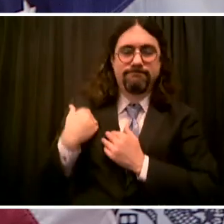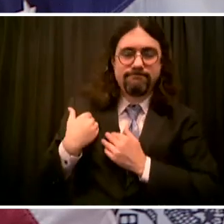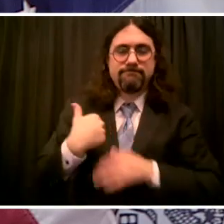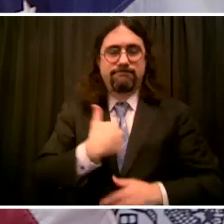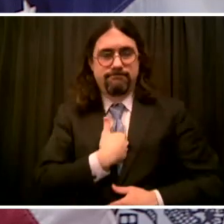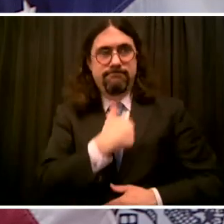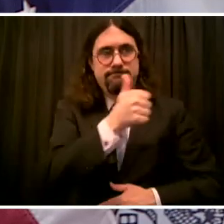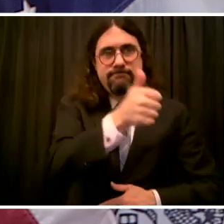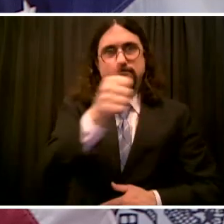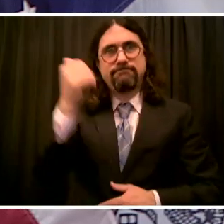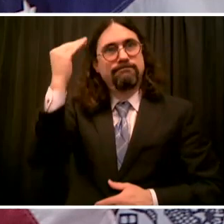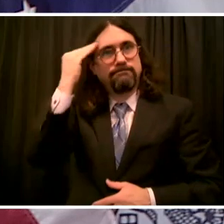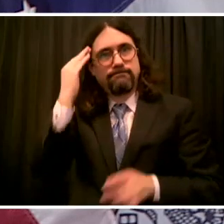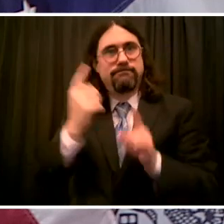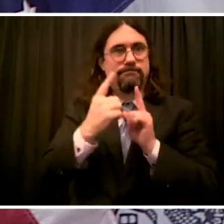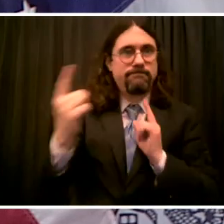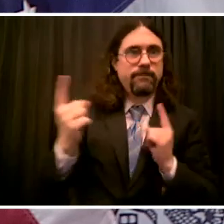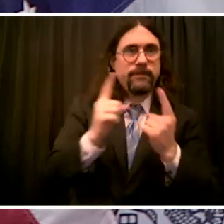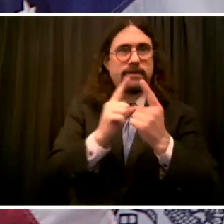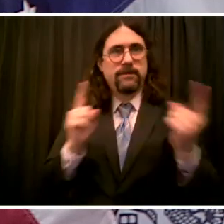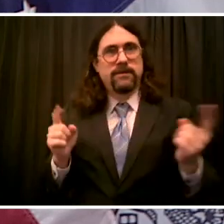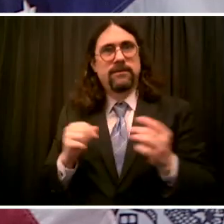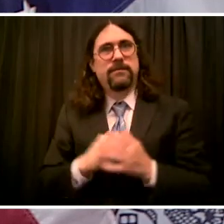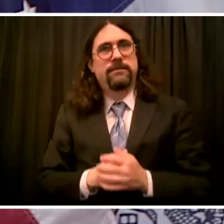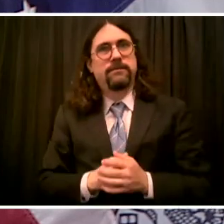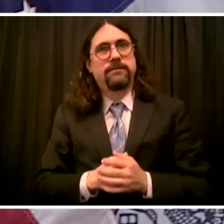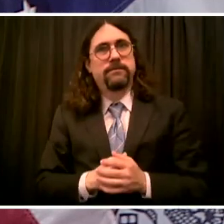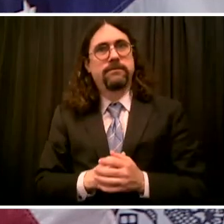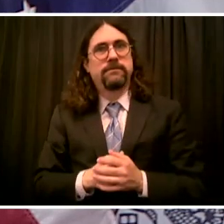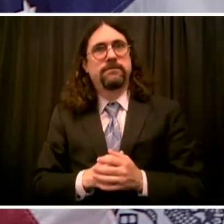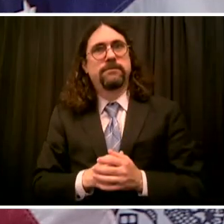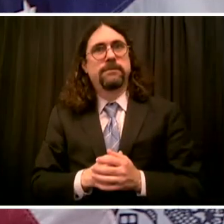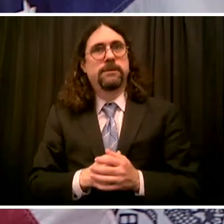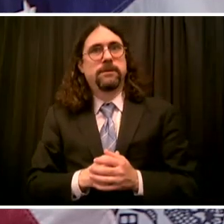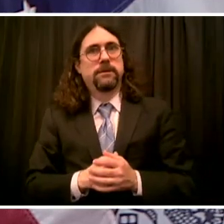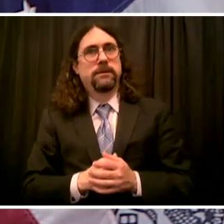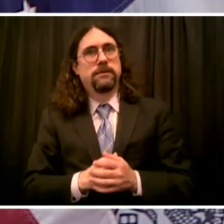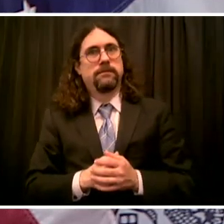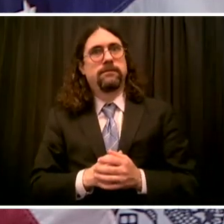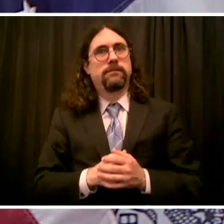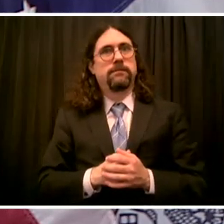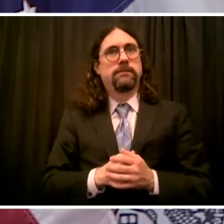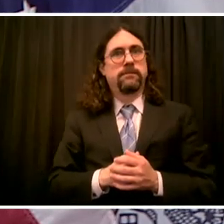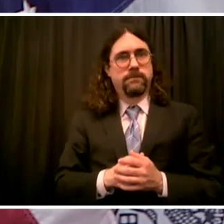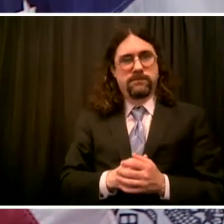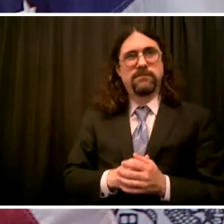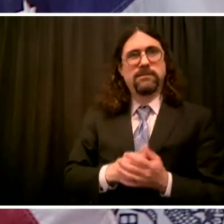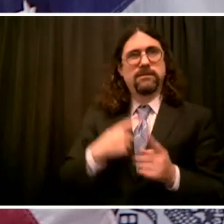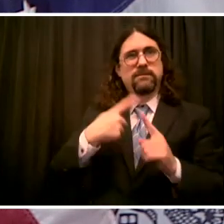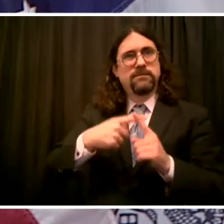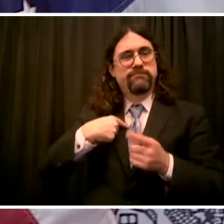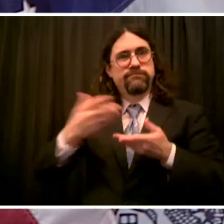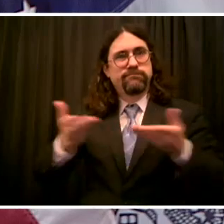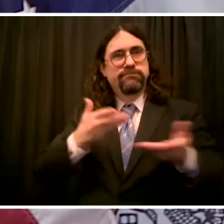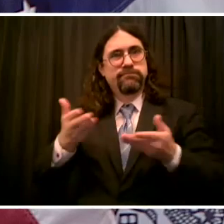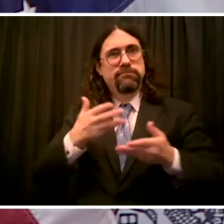COMMUNITIES. AMBASSADORS, THAT GROUP HAS GROWN TO MORE THAN THERE ARE PEOPLE OUT THERE EDUCATING THEM,